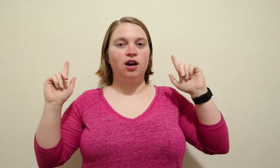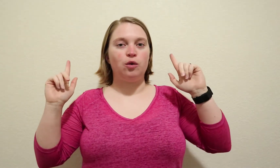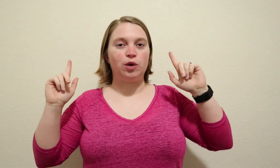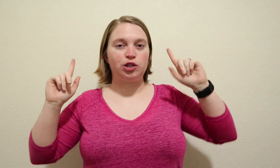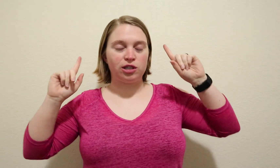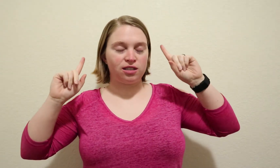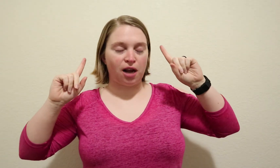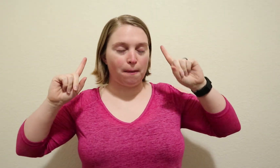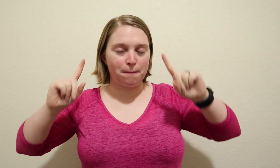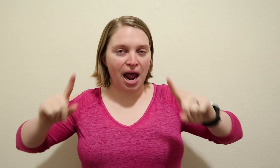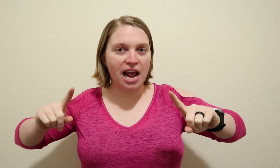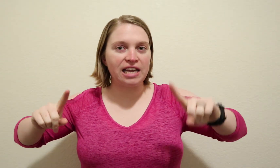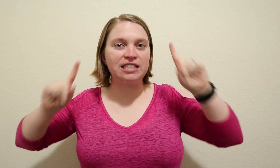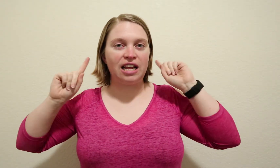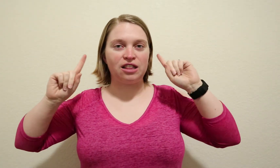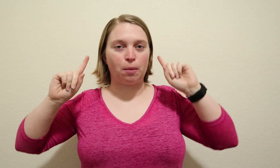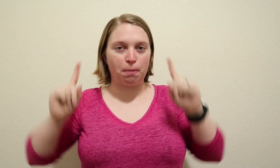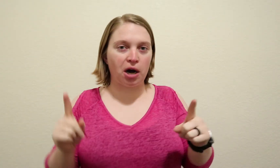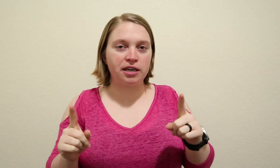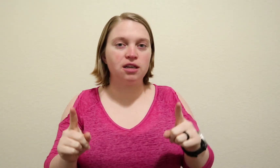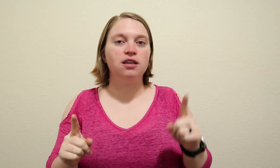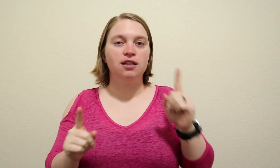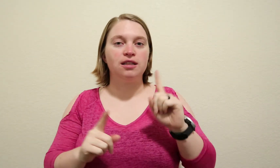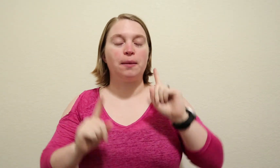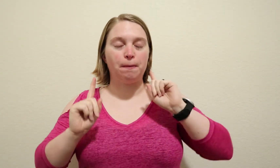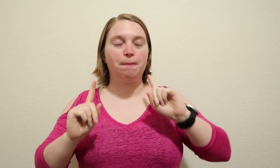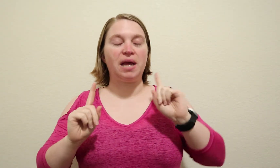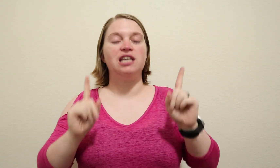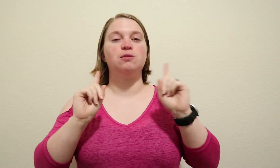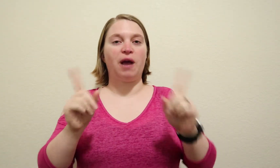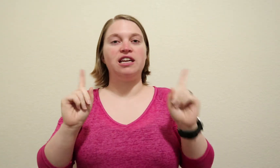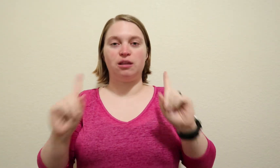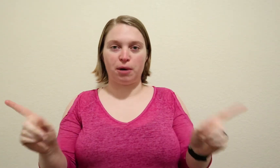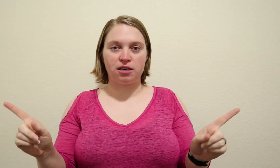which is pain in the butt like biggest pain in the butt